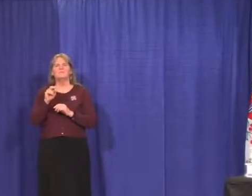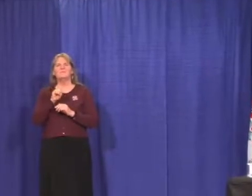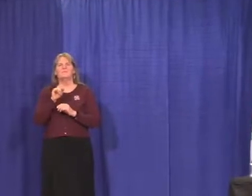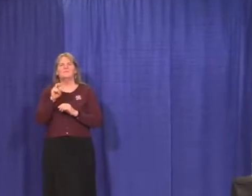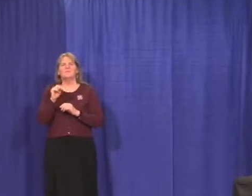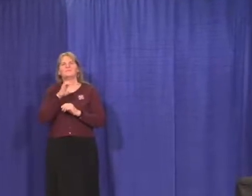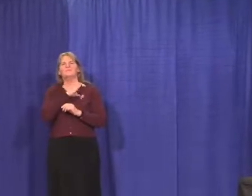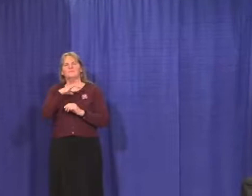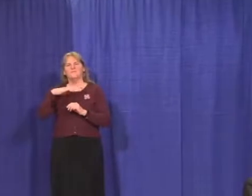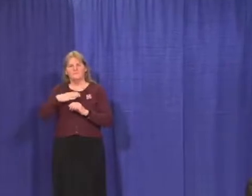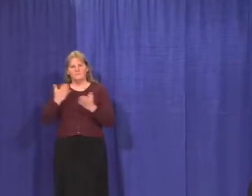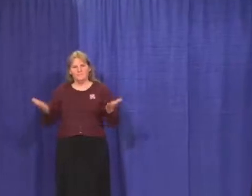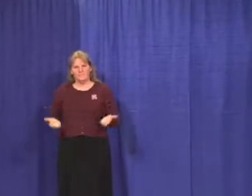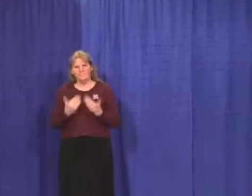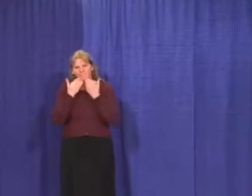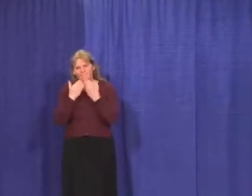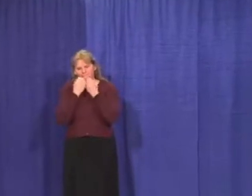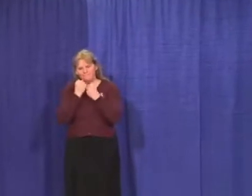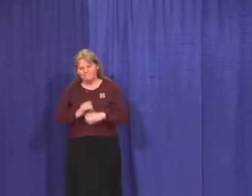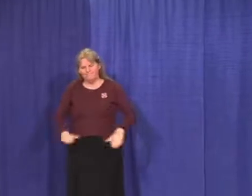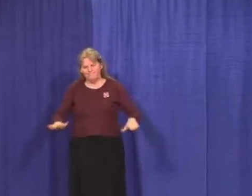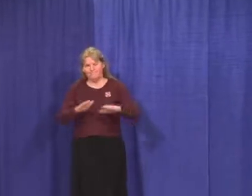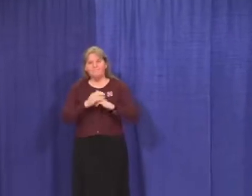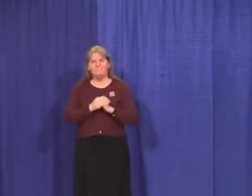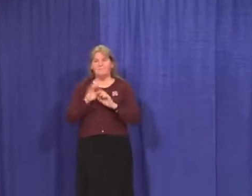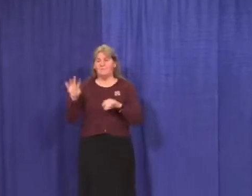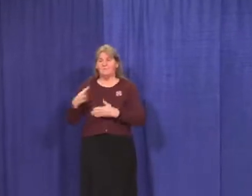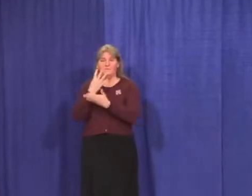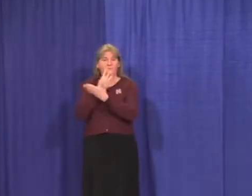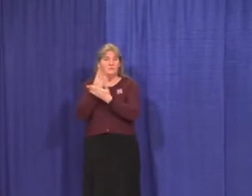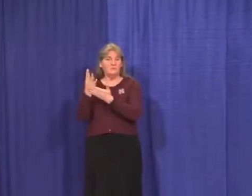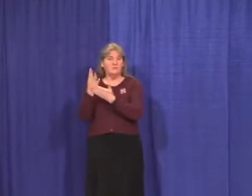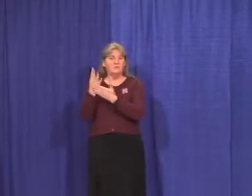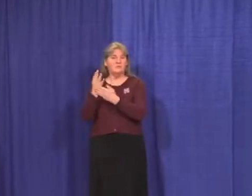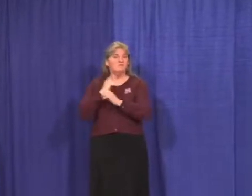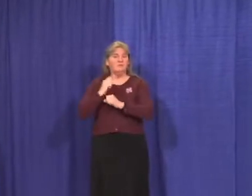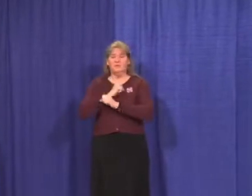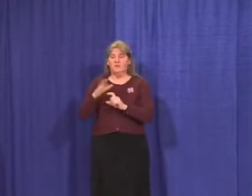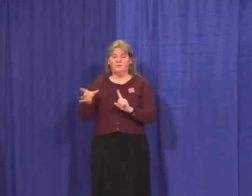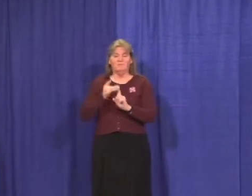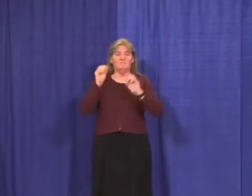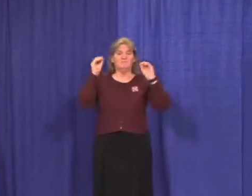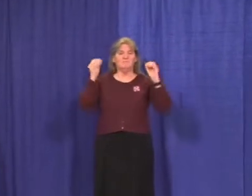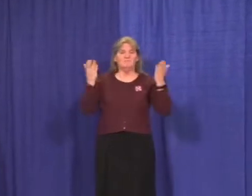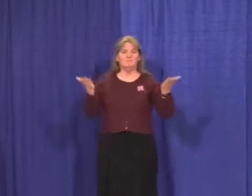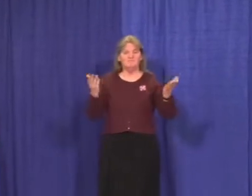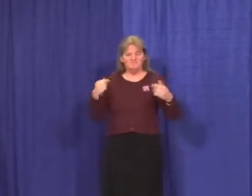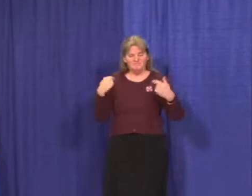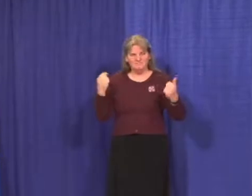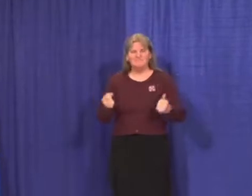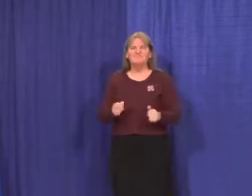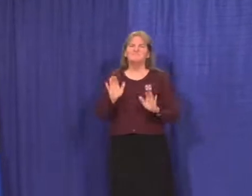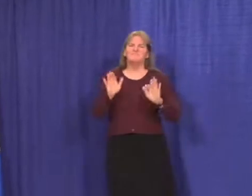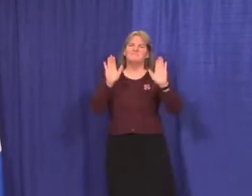For the fourth week and around we have no active cases of COVID-19, this is very good news and would not be possible